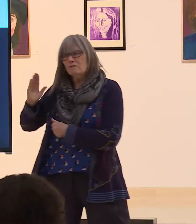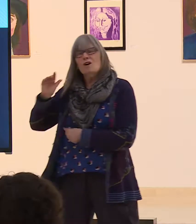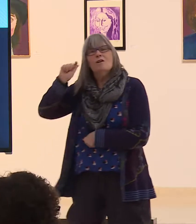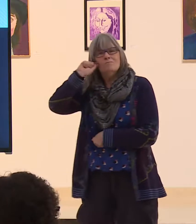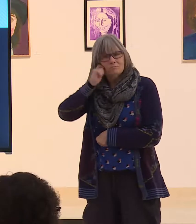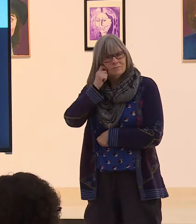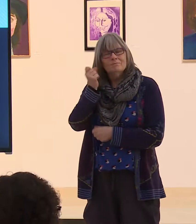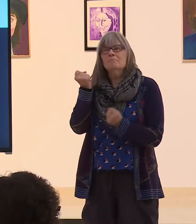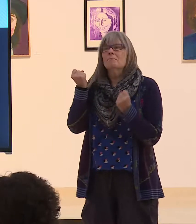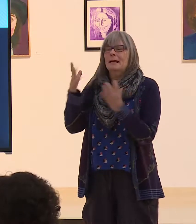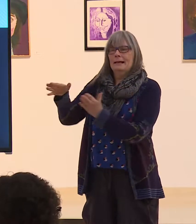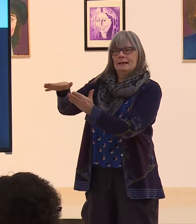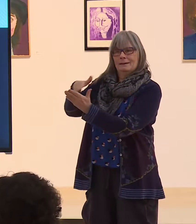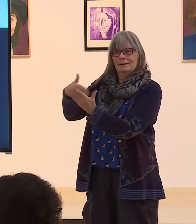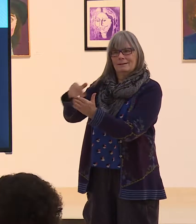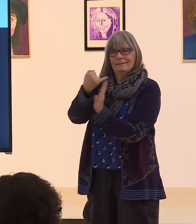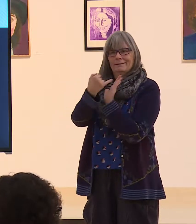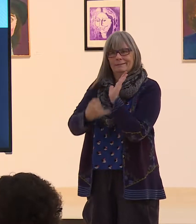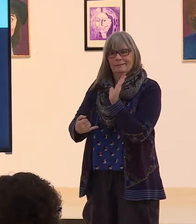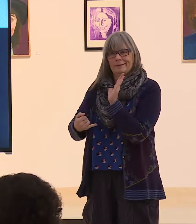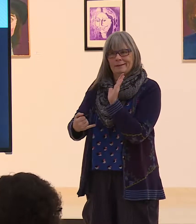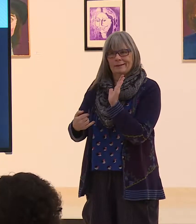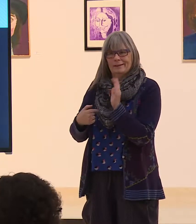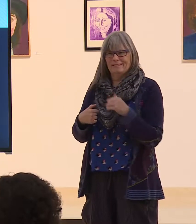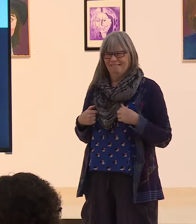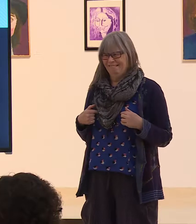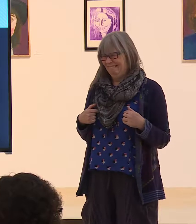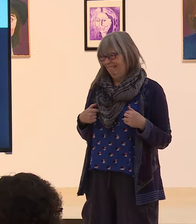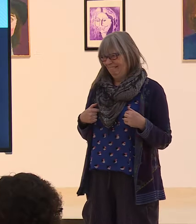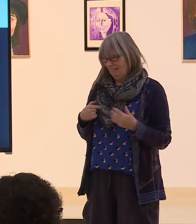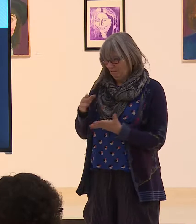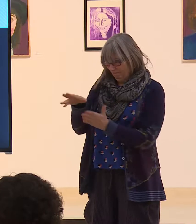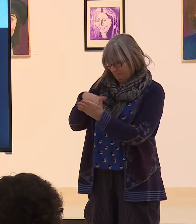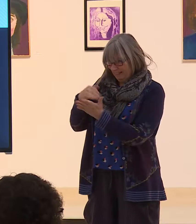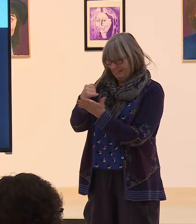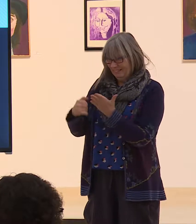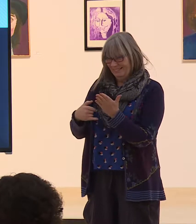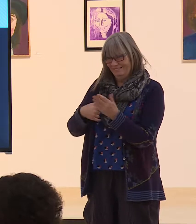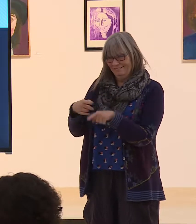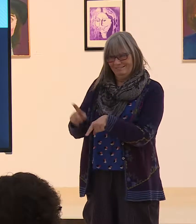You know, in the past, the Challenge still existed, and there are lots of very talented artists